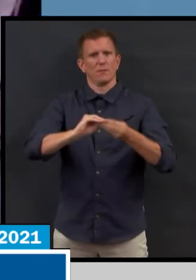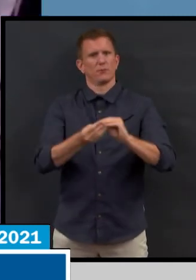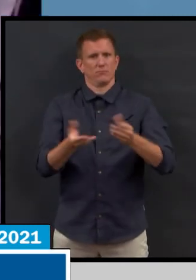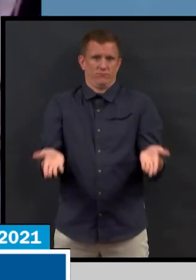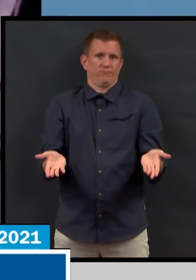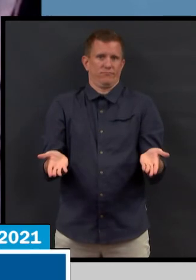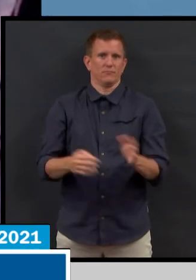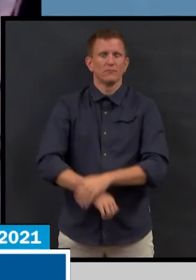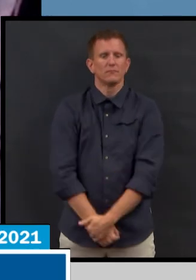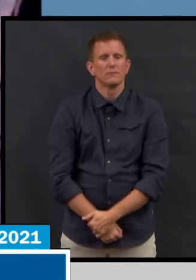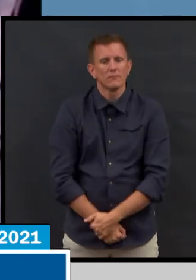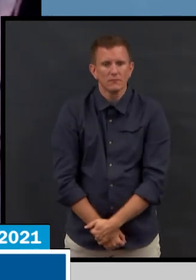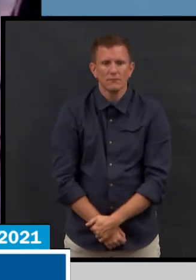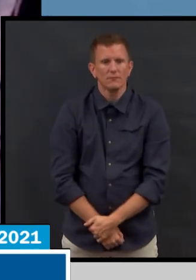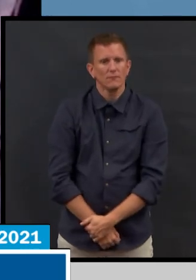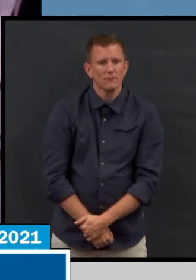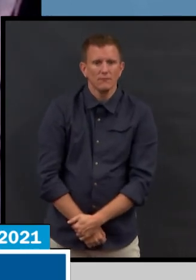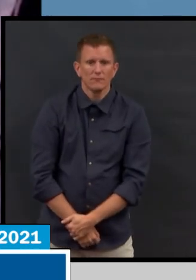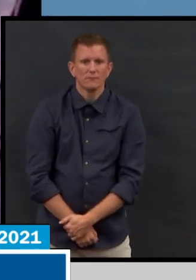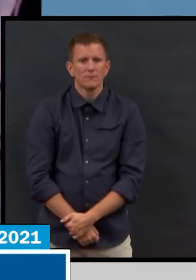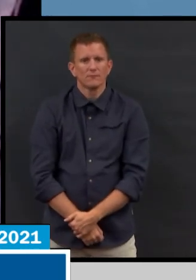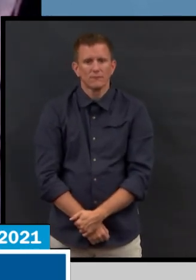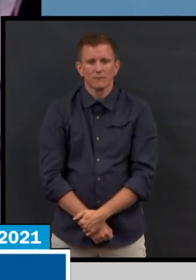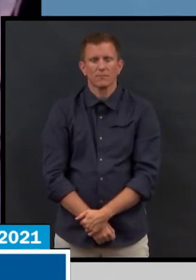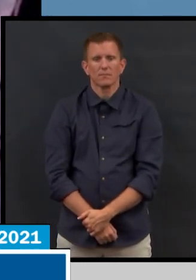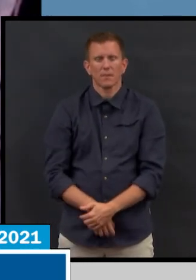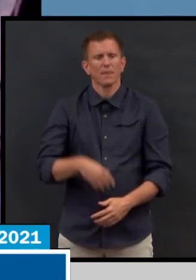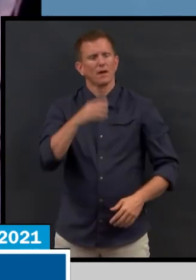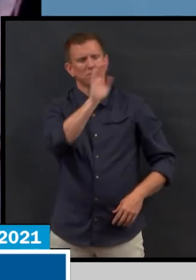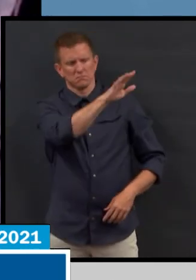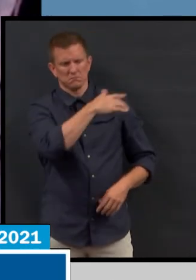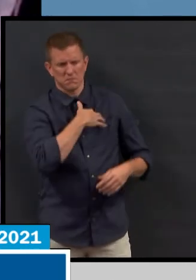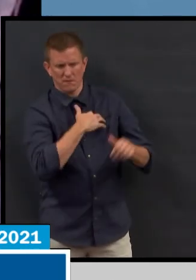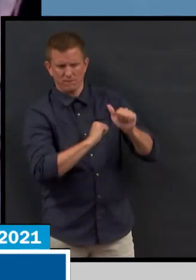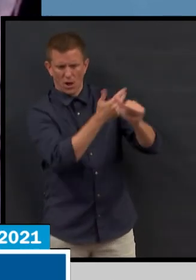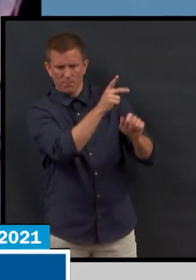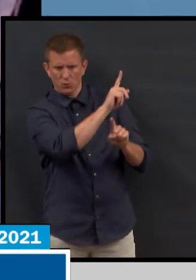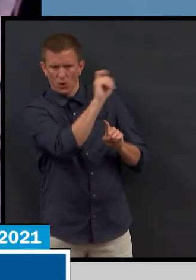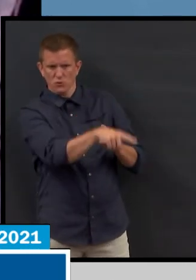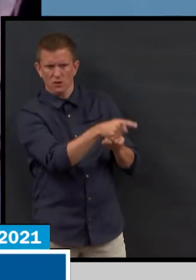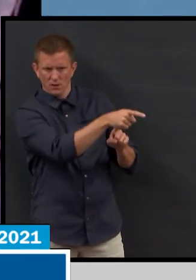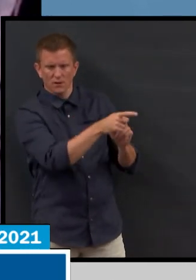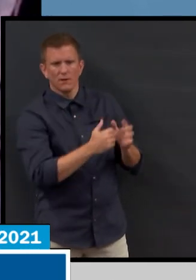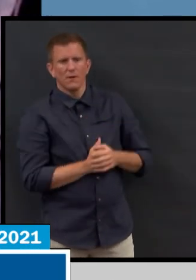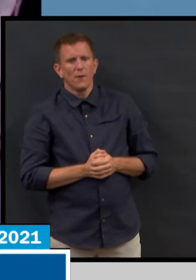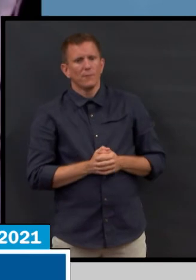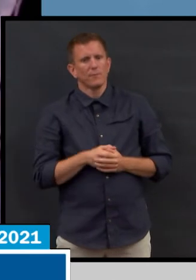and councilman herndon you may want to chime in on this why did denver let go of a golden opportunity